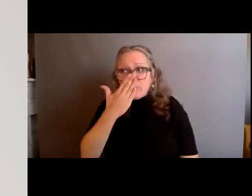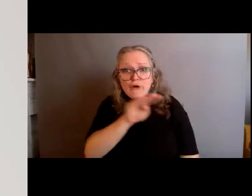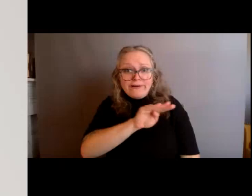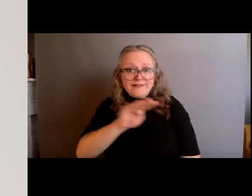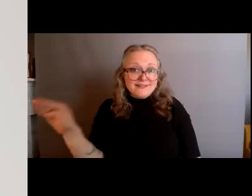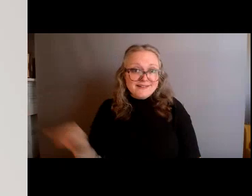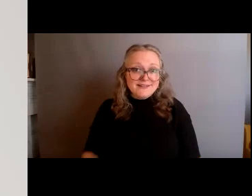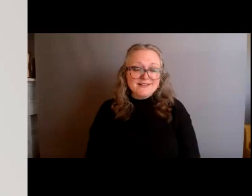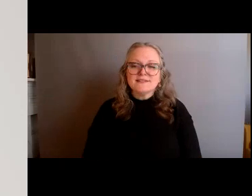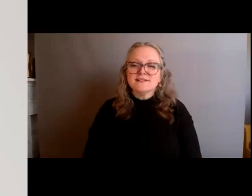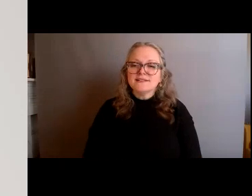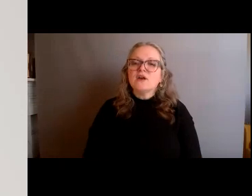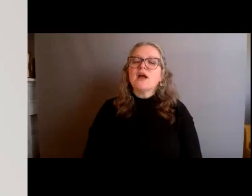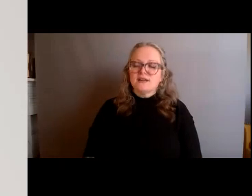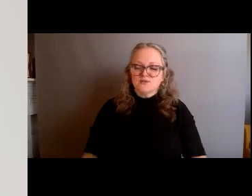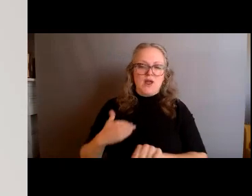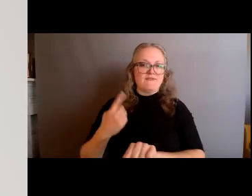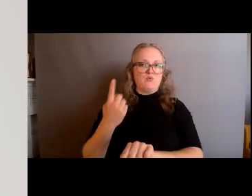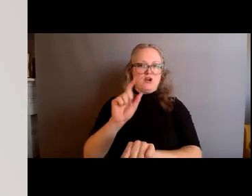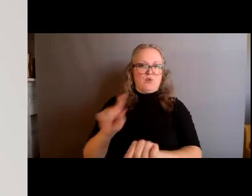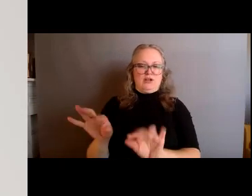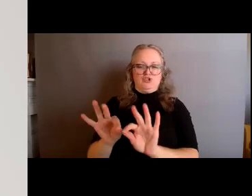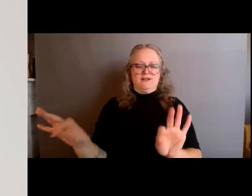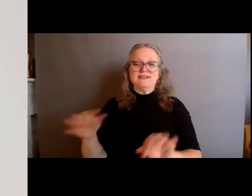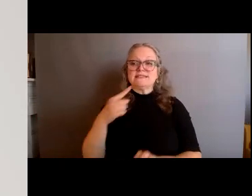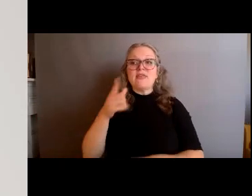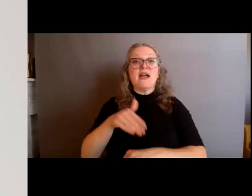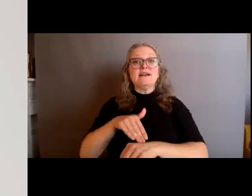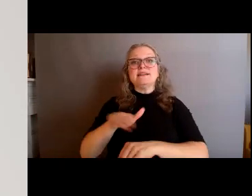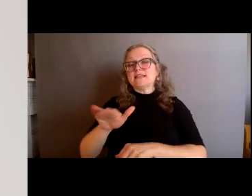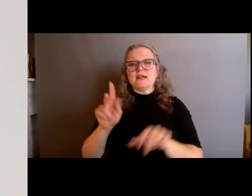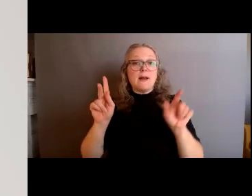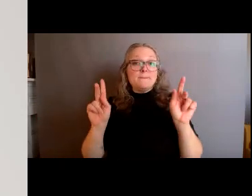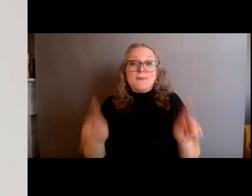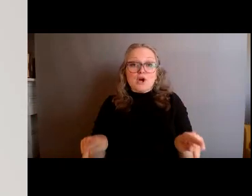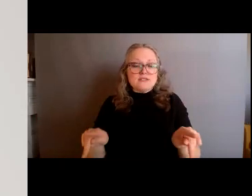So we have one question. They had sent a person that wasn't under able to understand